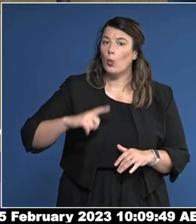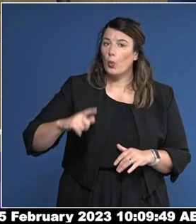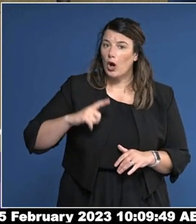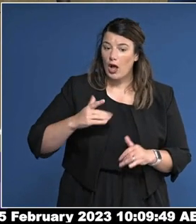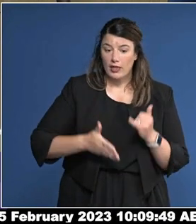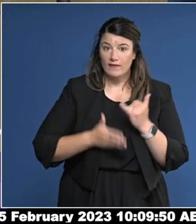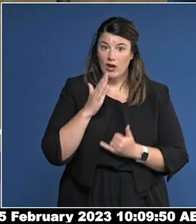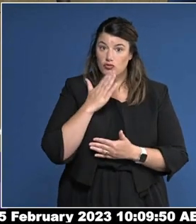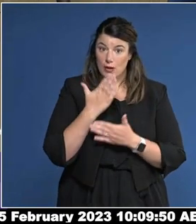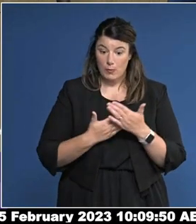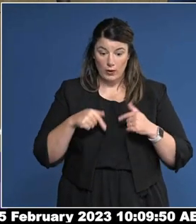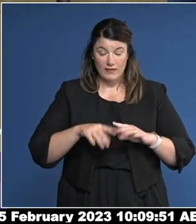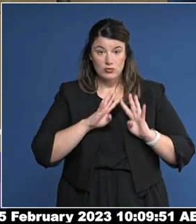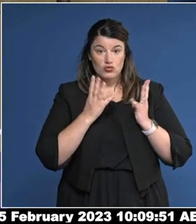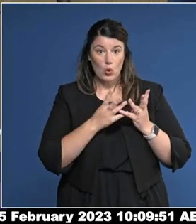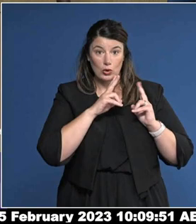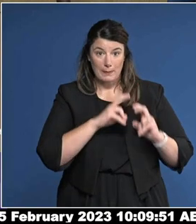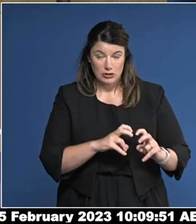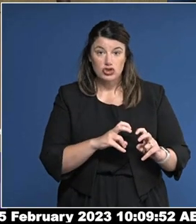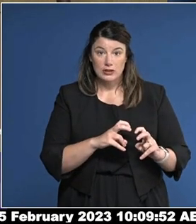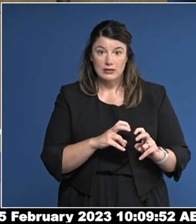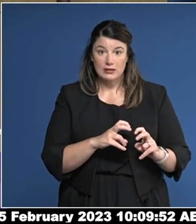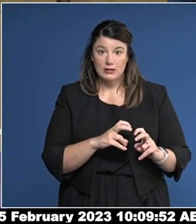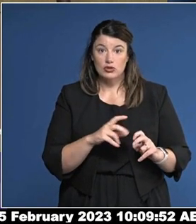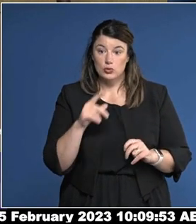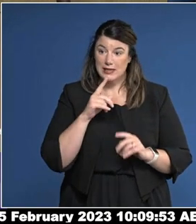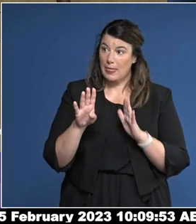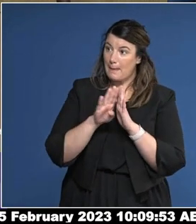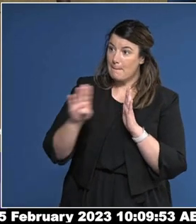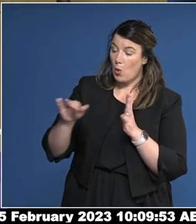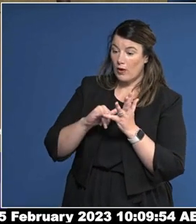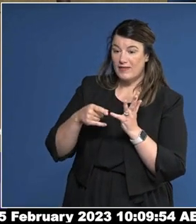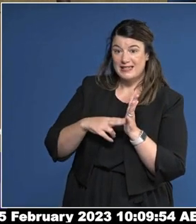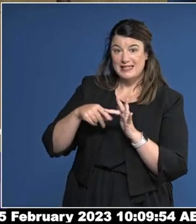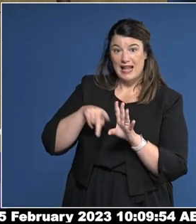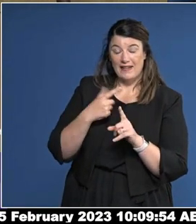Royal Commission should not find that the board of Sunnyfield has neither accepted nor